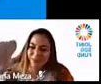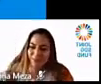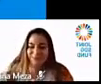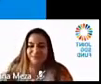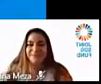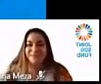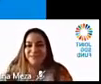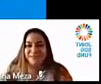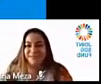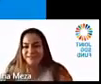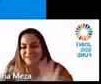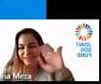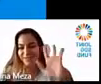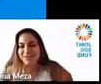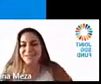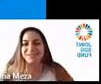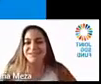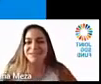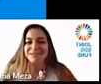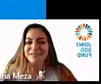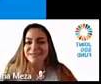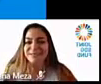and well, thank you very much everyone for your attention also